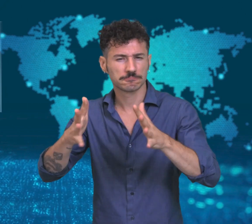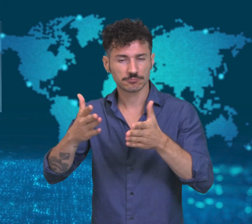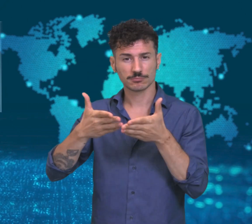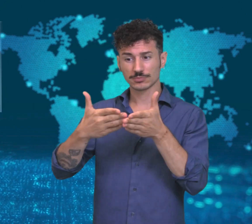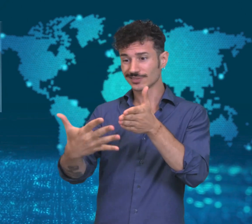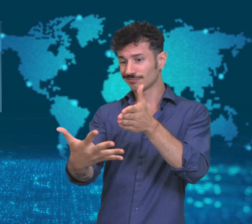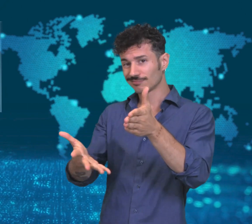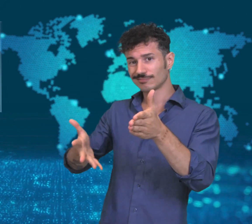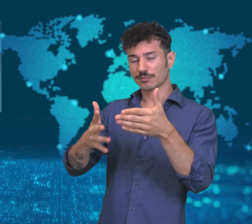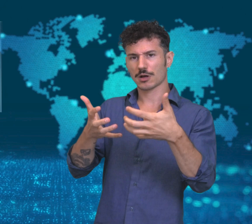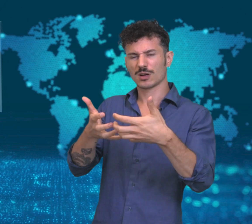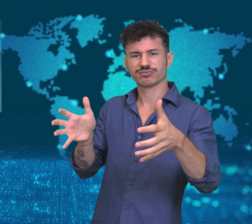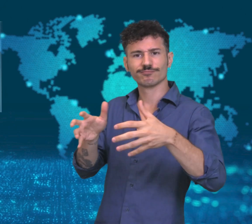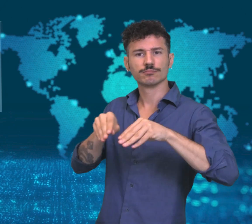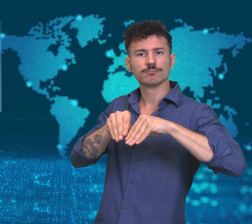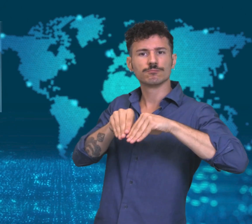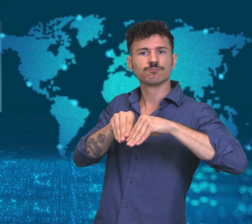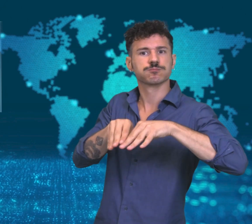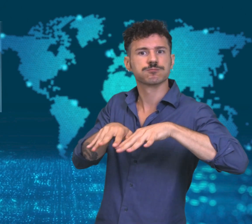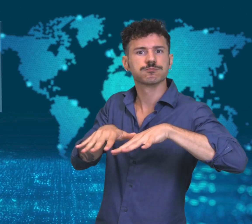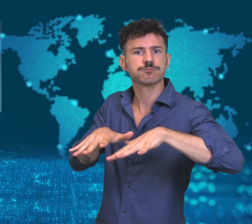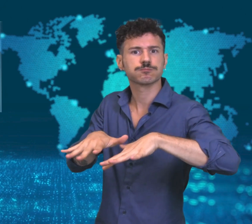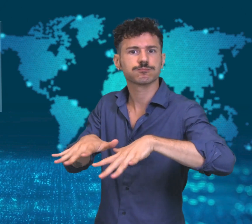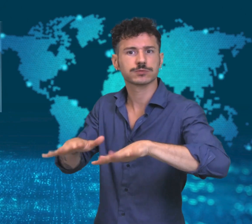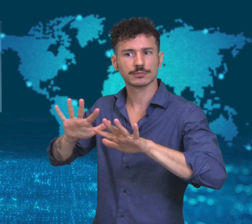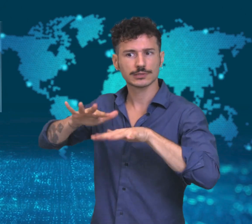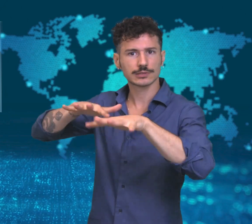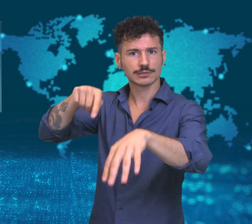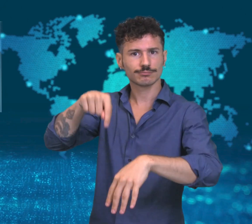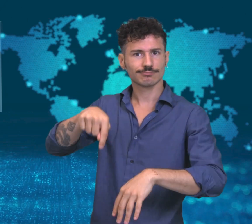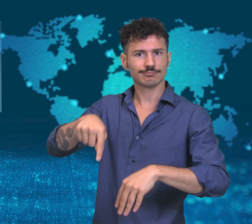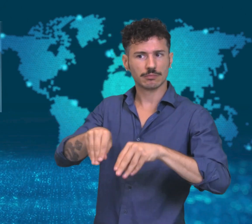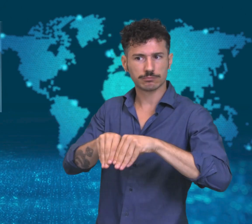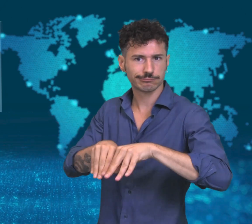and fuel began to leak into the seawater.